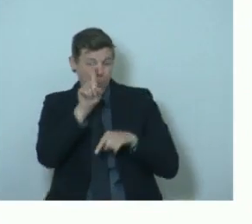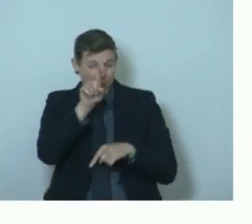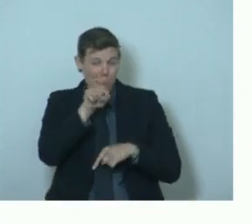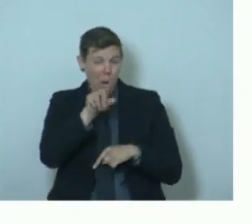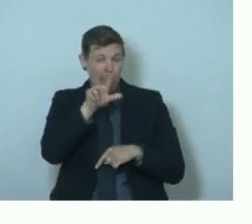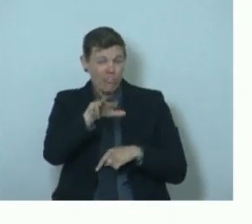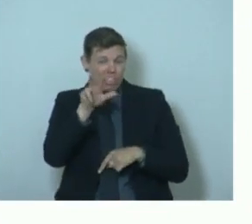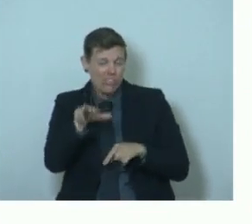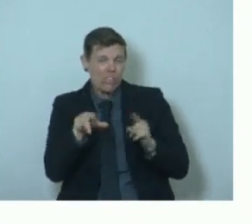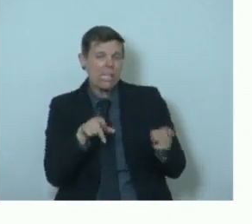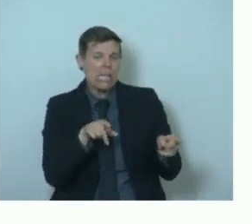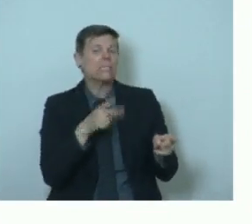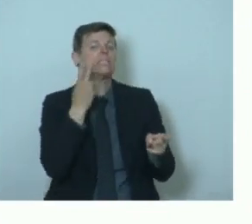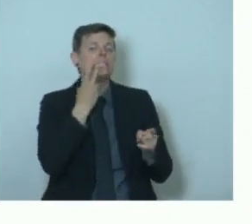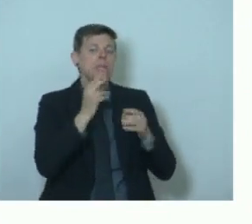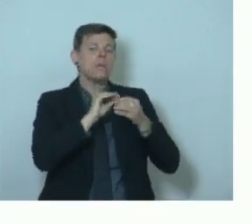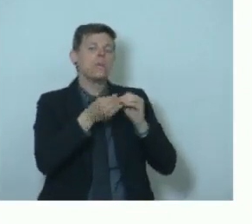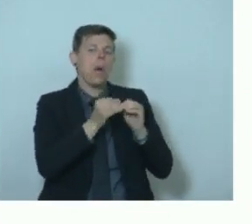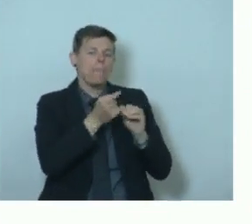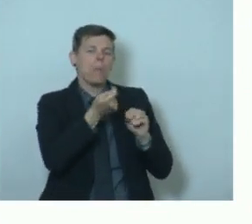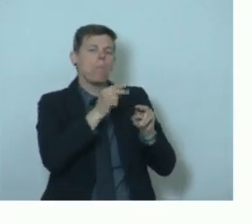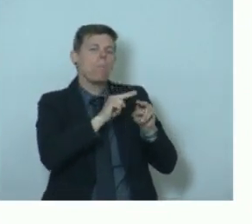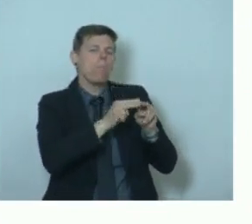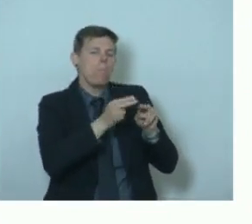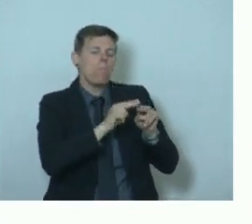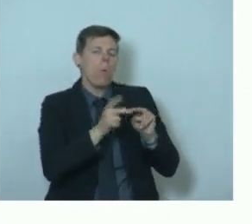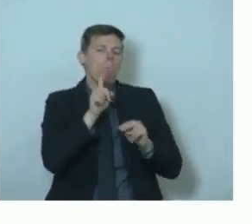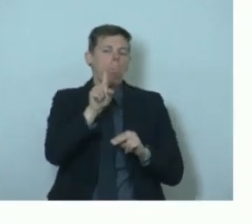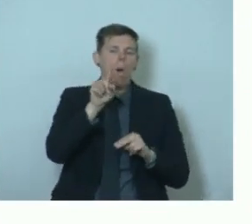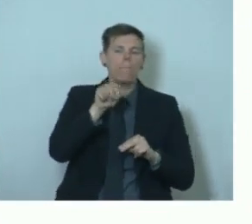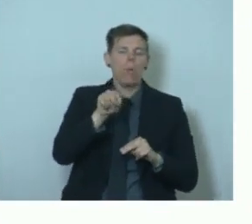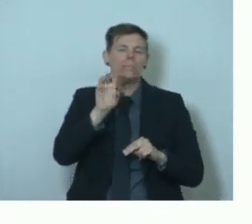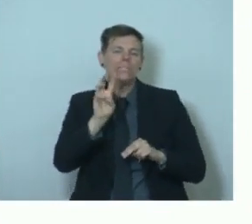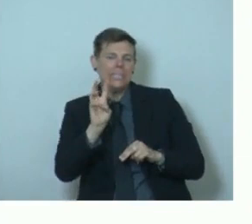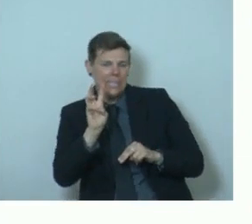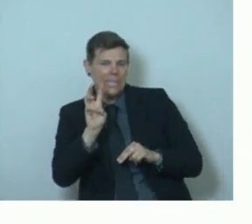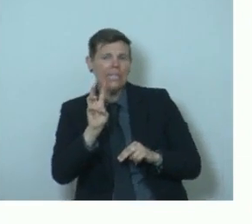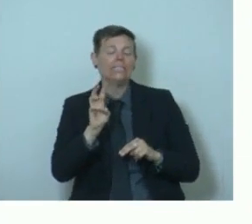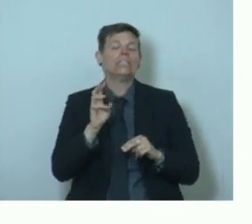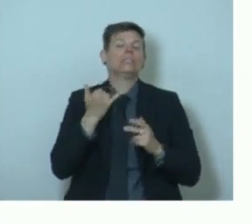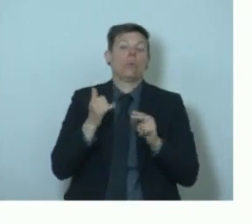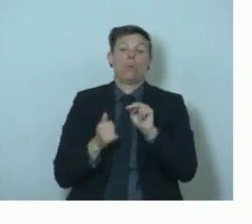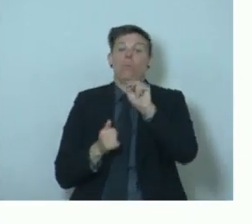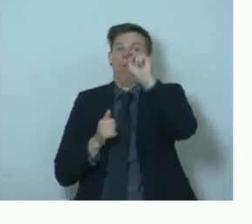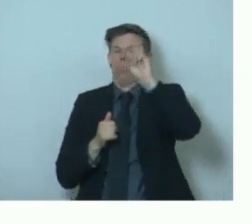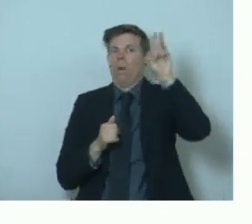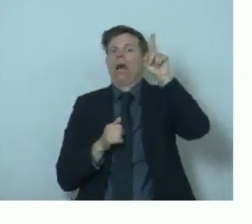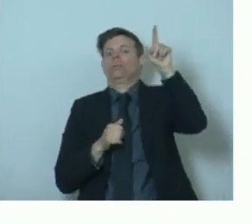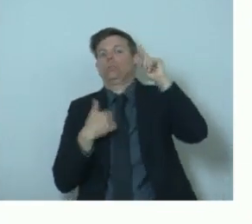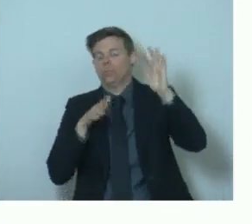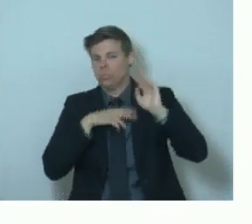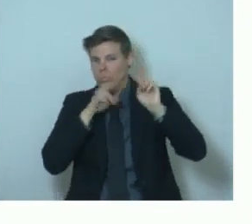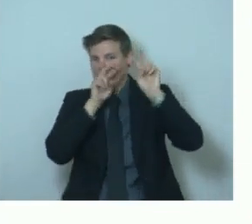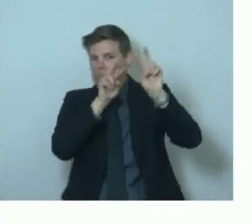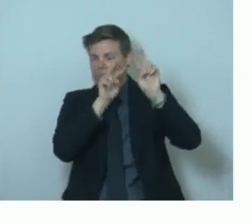SOUTHWEST, WE WERE CONCERNED BUT IT HAS COME DOWN.